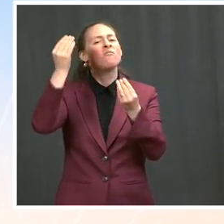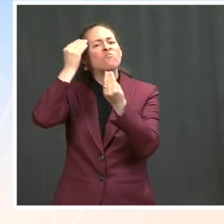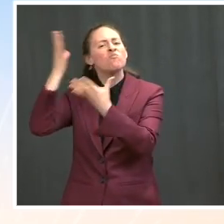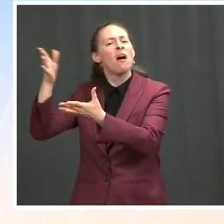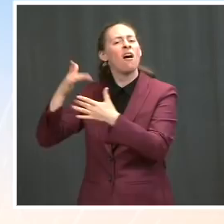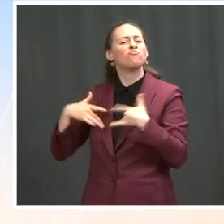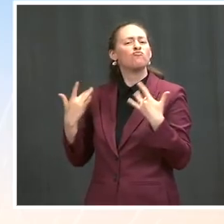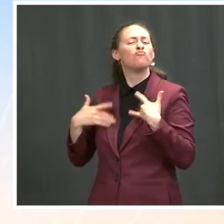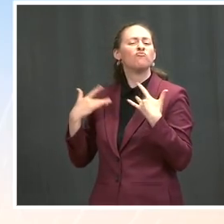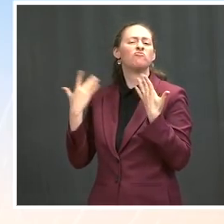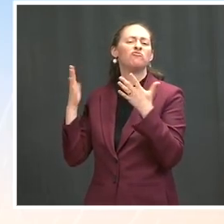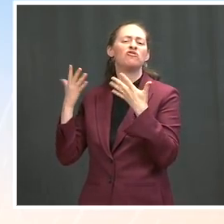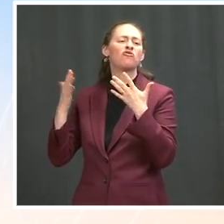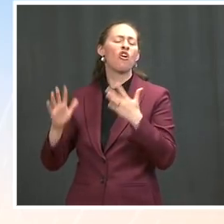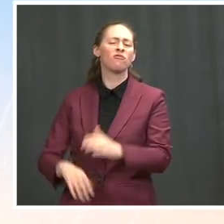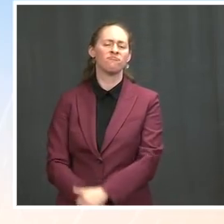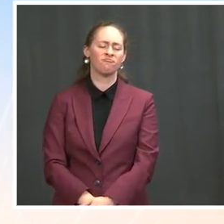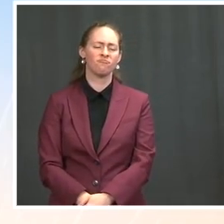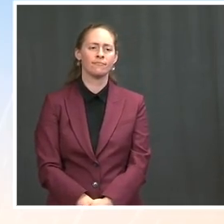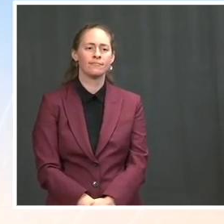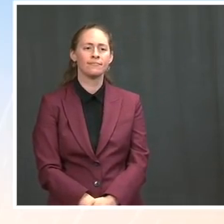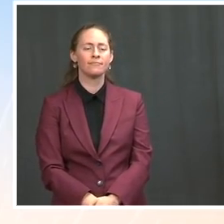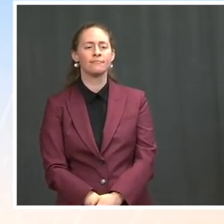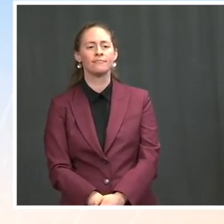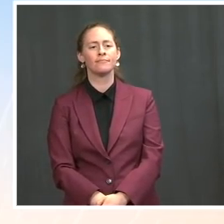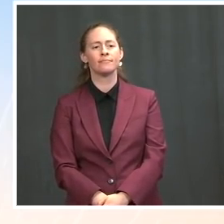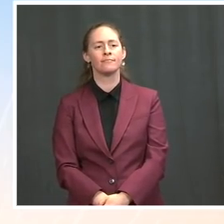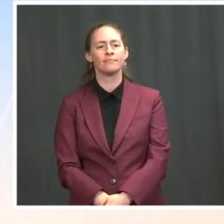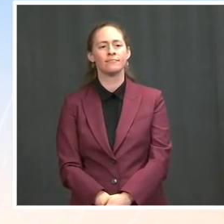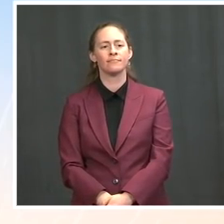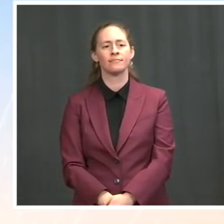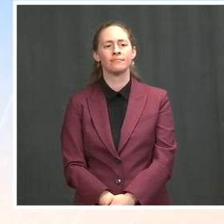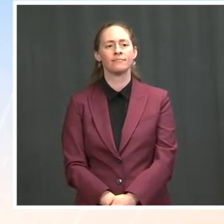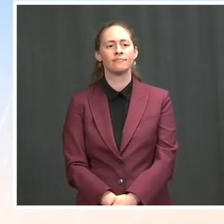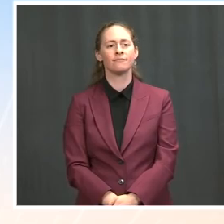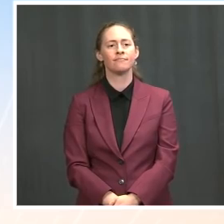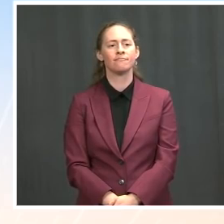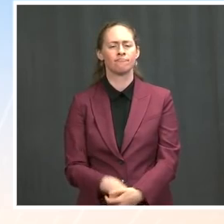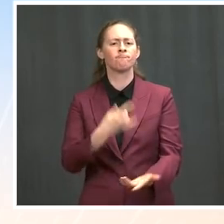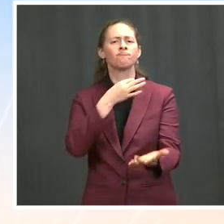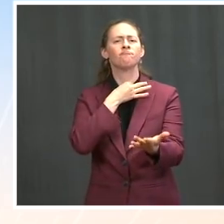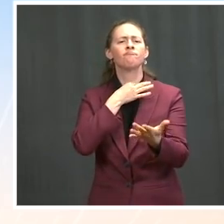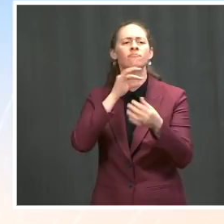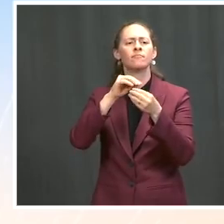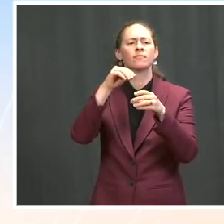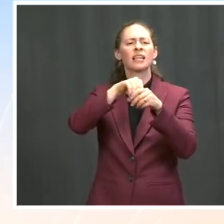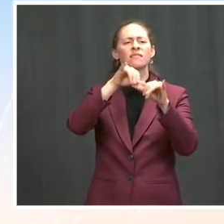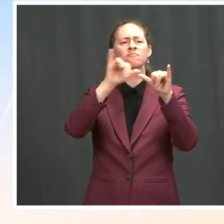The Press: Thanks, Jen. Back on infrastructure, aside from the gas tax, now that the President has had a chance